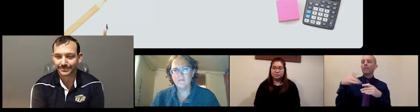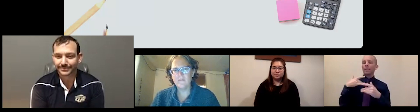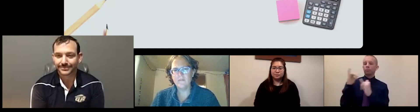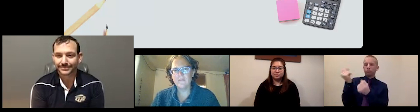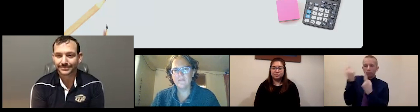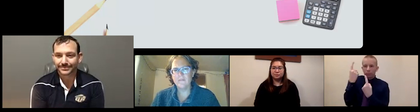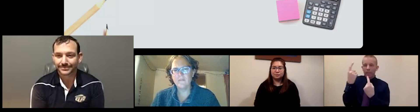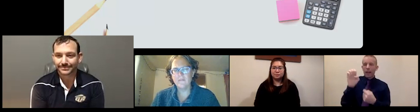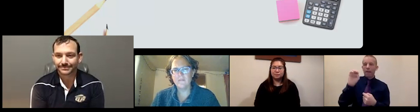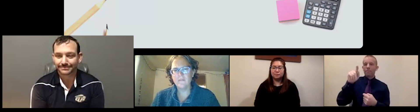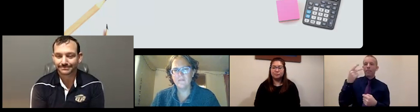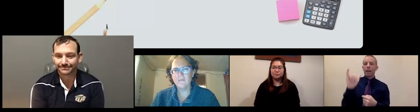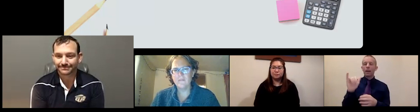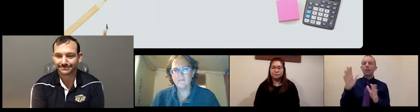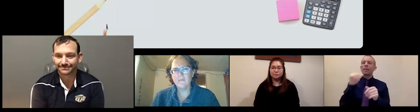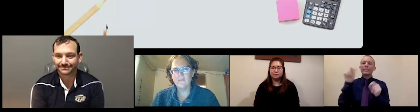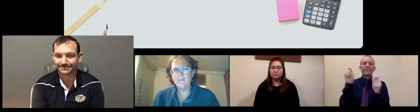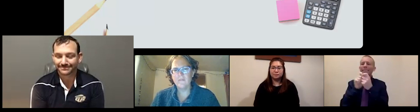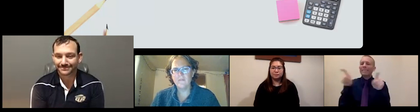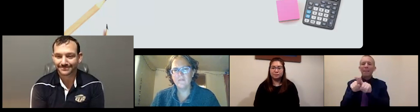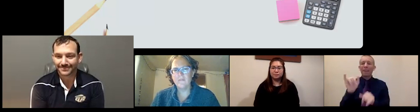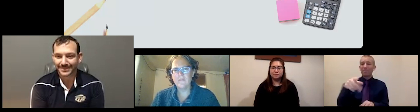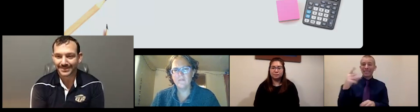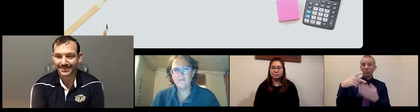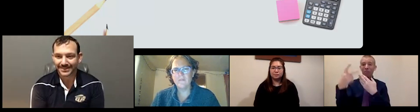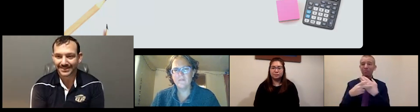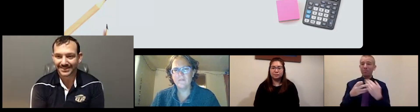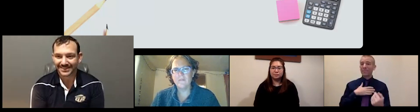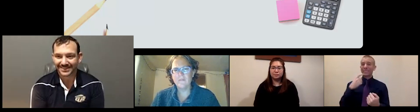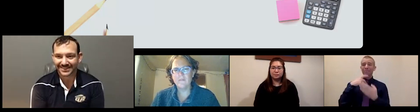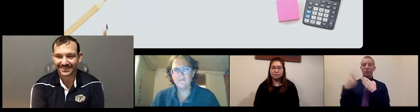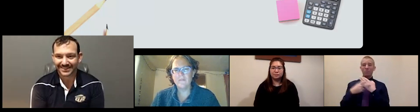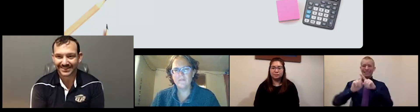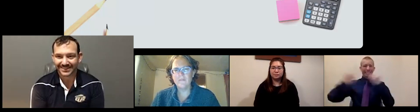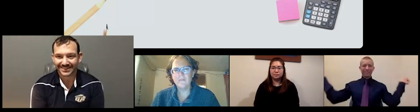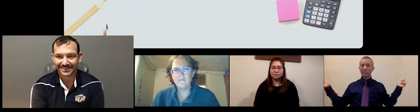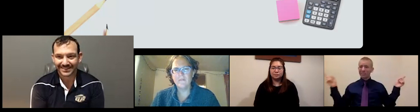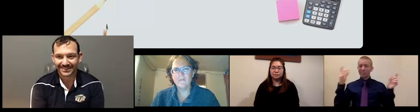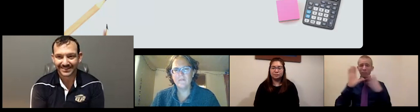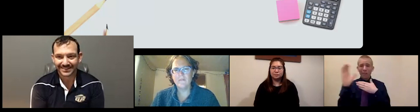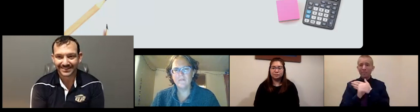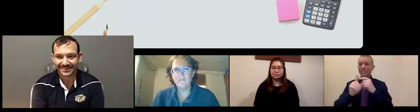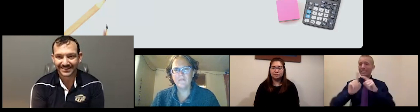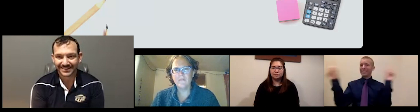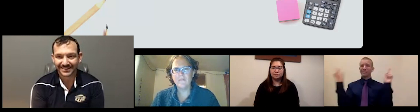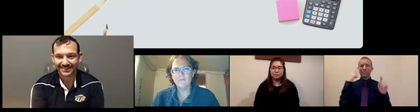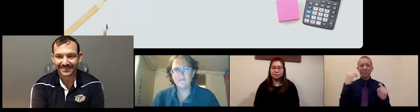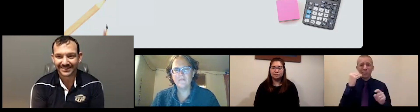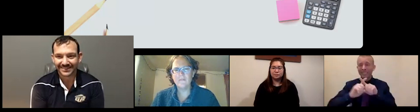We had shared empathy. It wasn’t the exact same, like the PhD program and my dental program had different curriculum and different experiences,